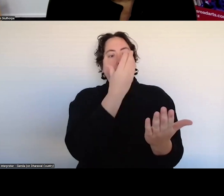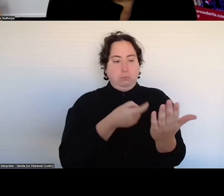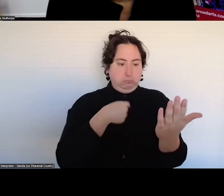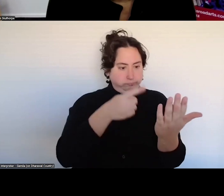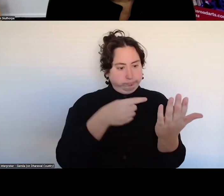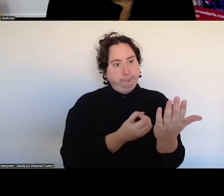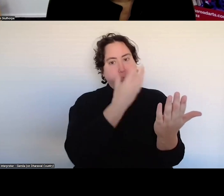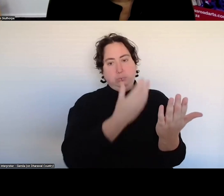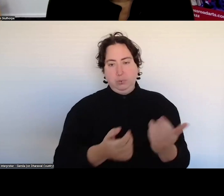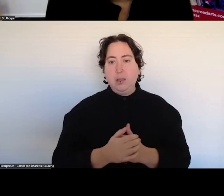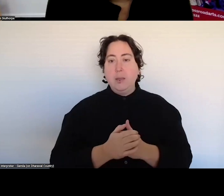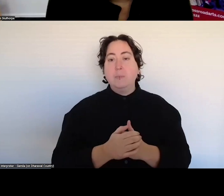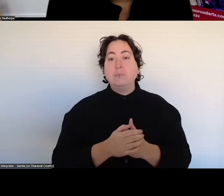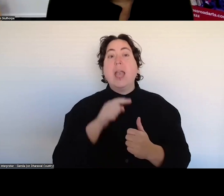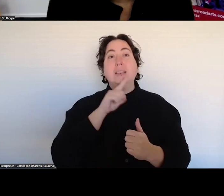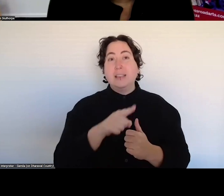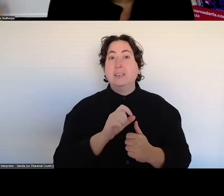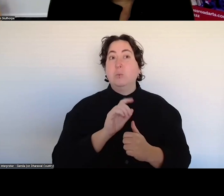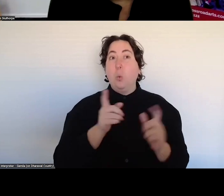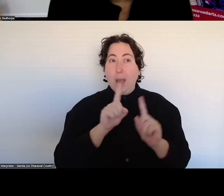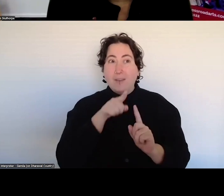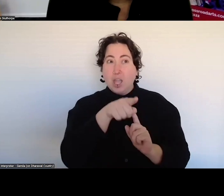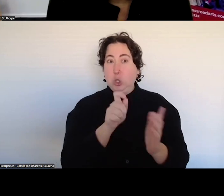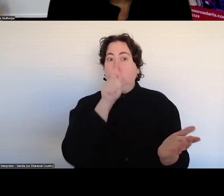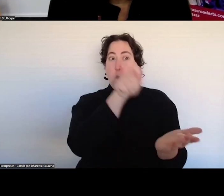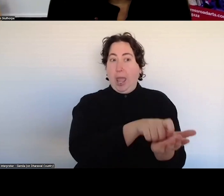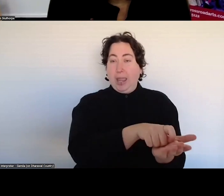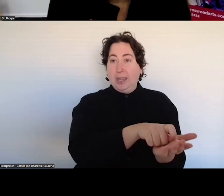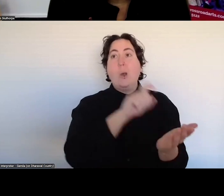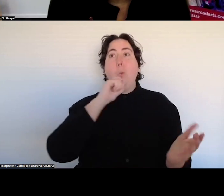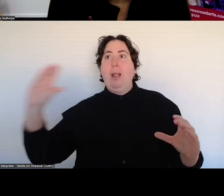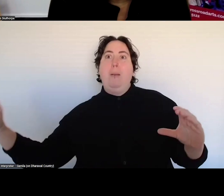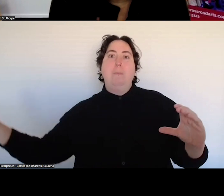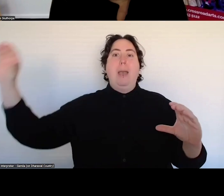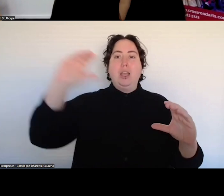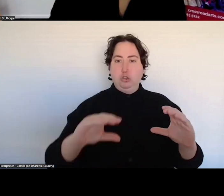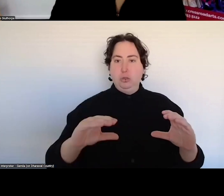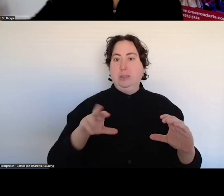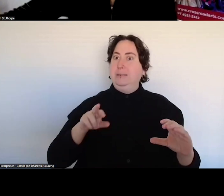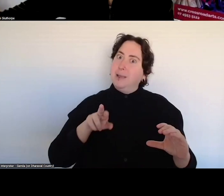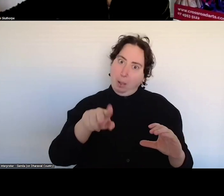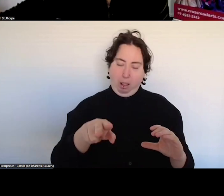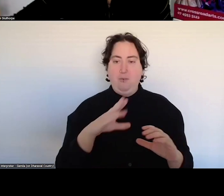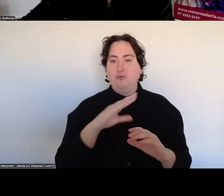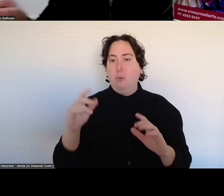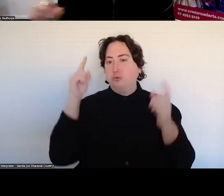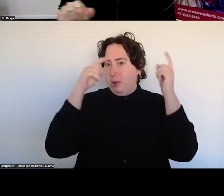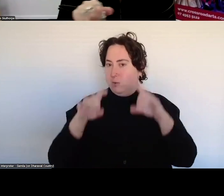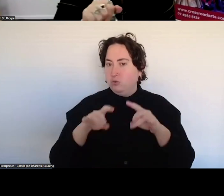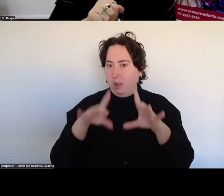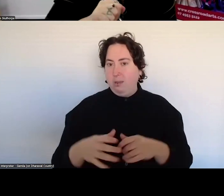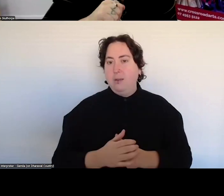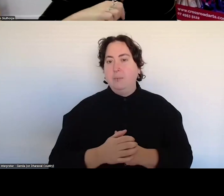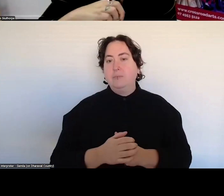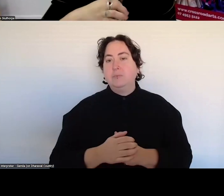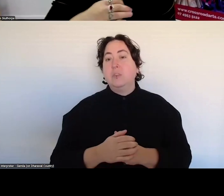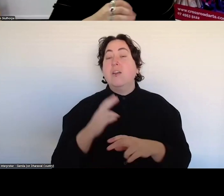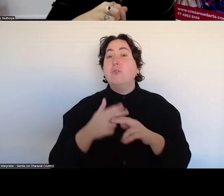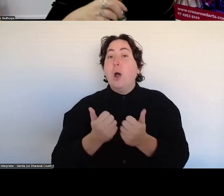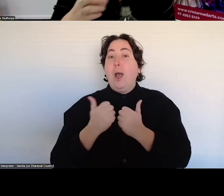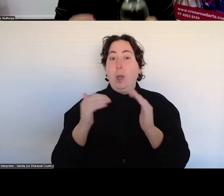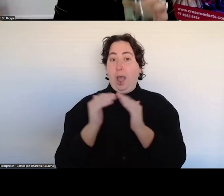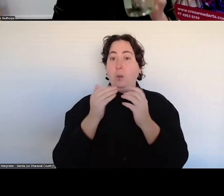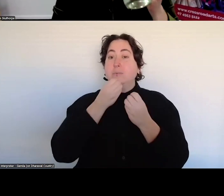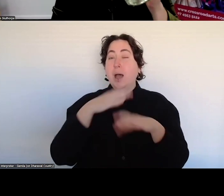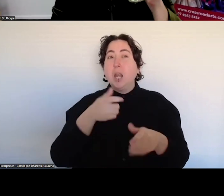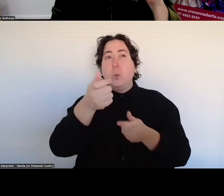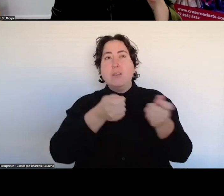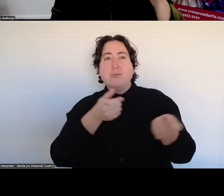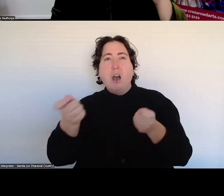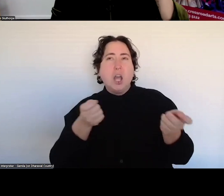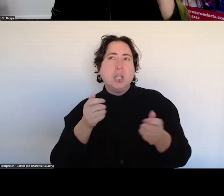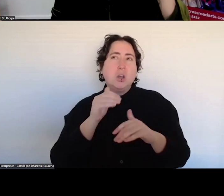your donation will be matched, double, double, and for the house party we invited 120 guests I